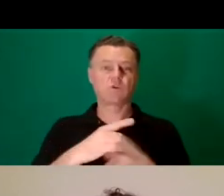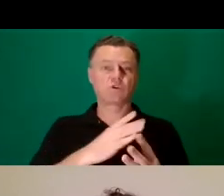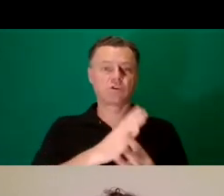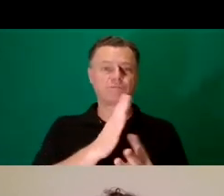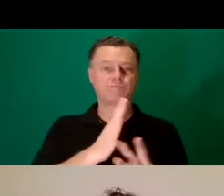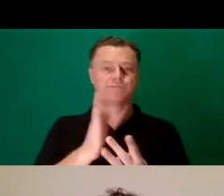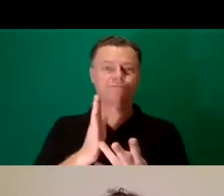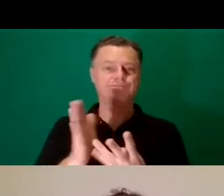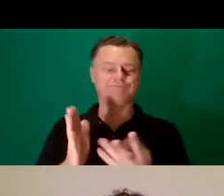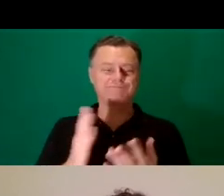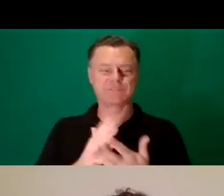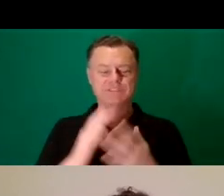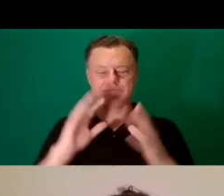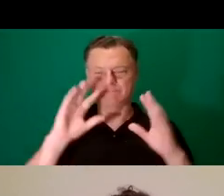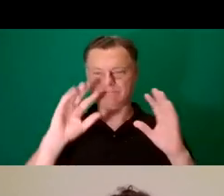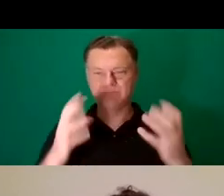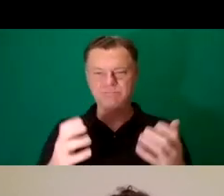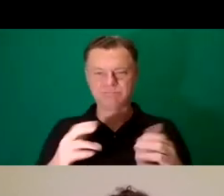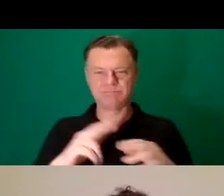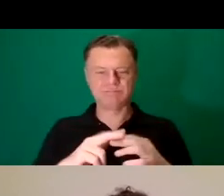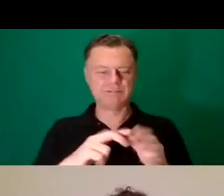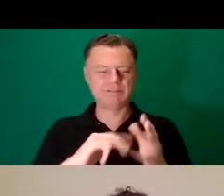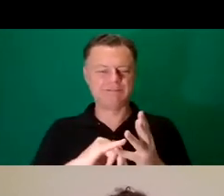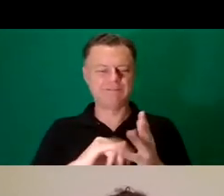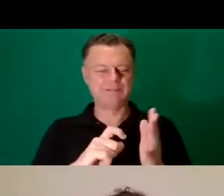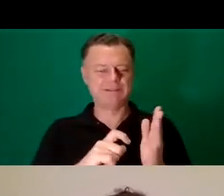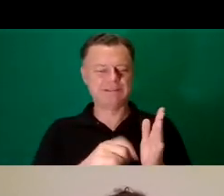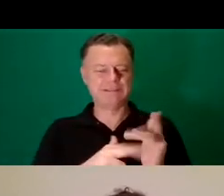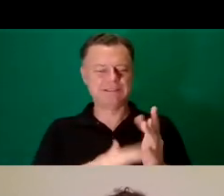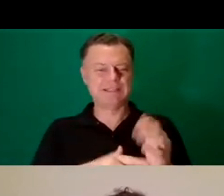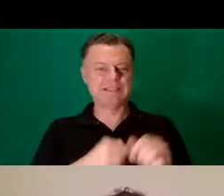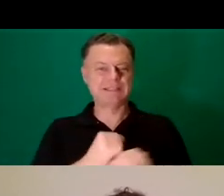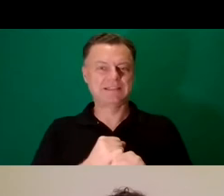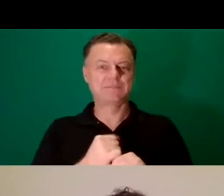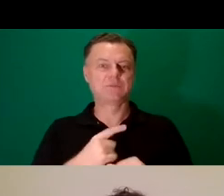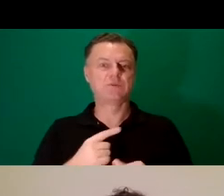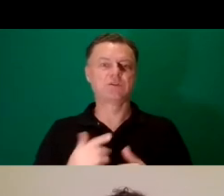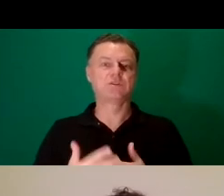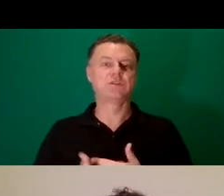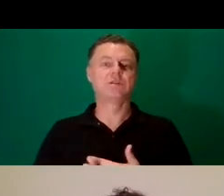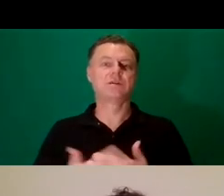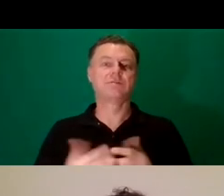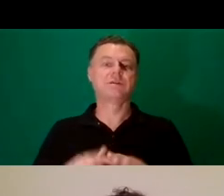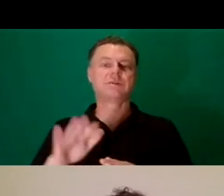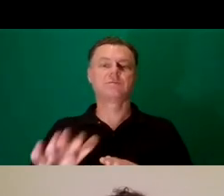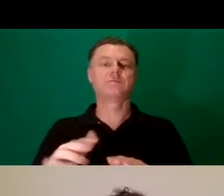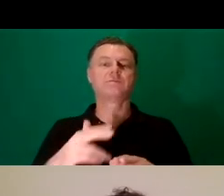is fascinating in the sense that it's a huge step towards representation